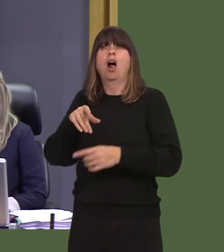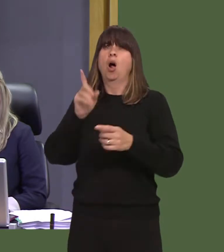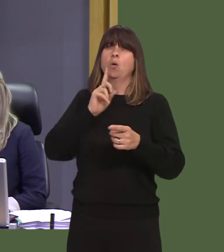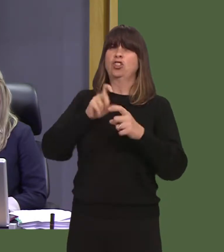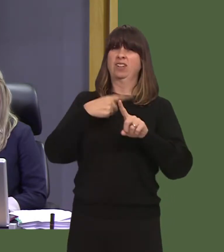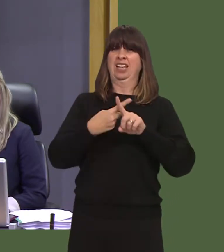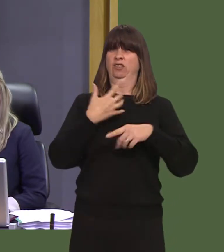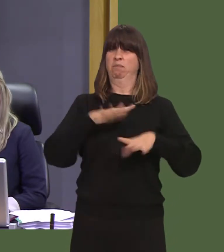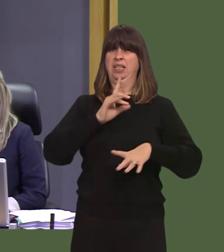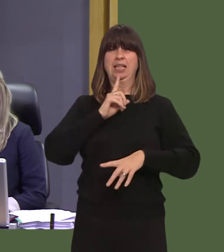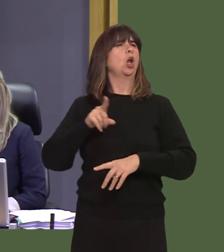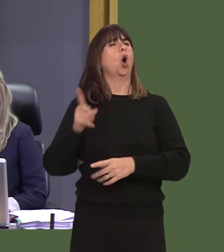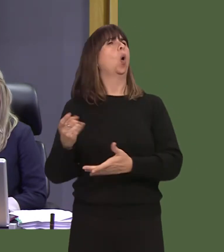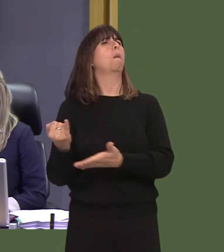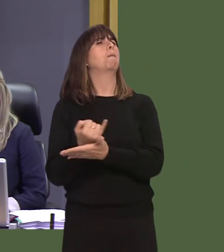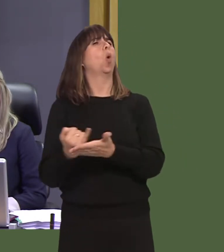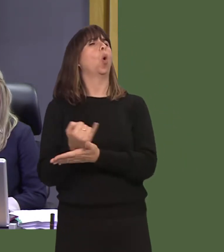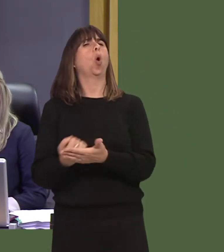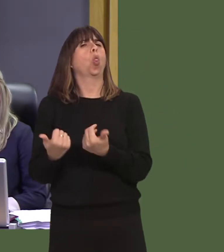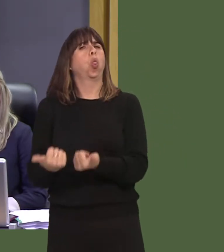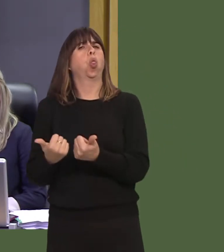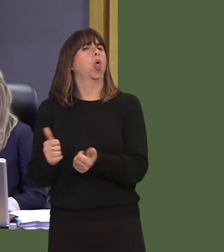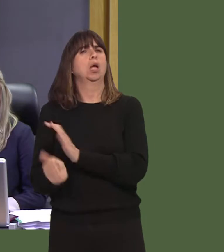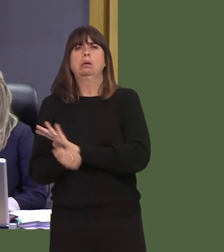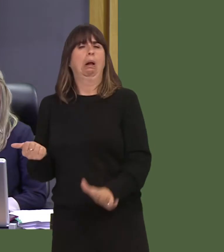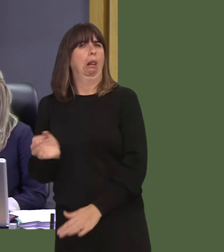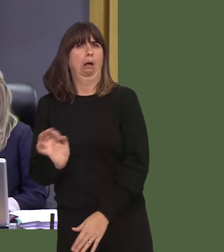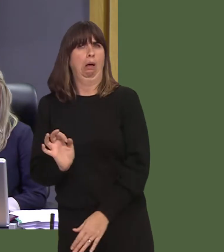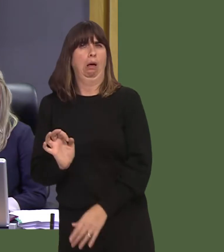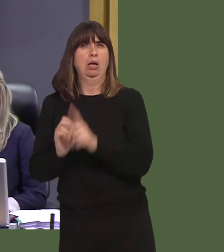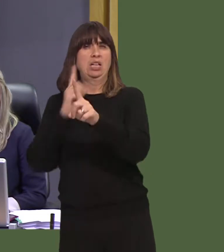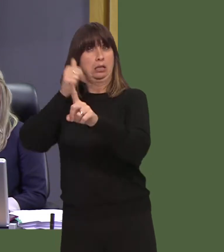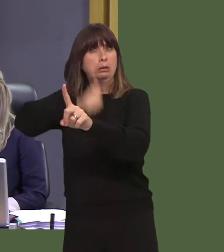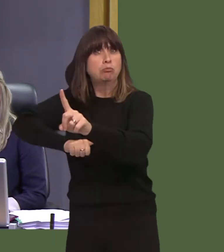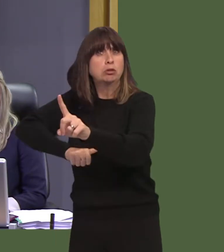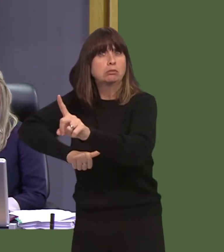One million pounds, First Minister, in Welsh public money has been lost, and the lead industry